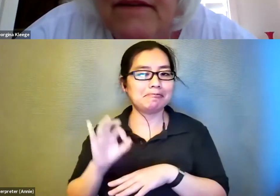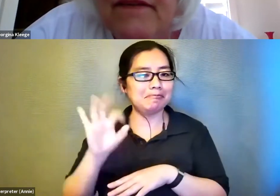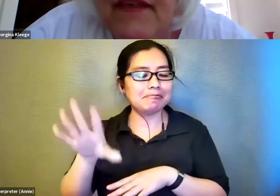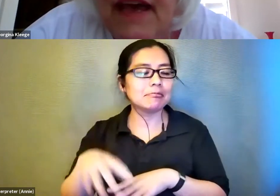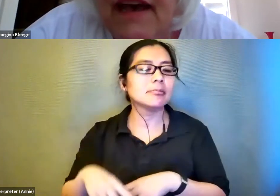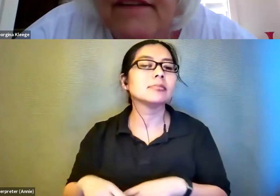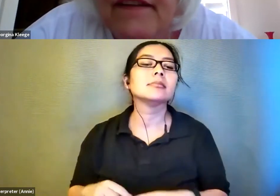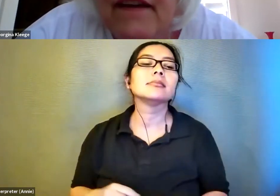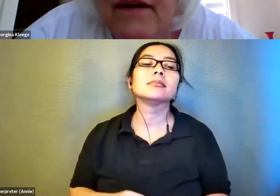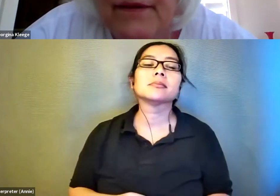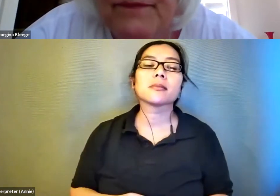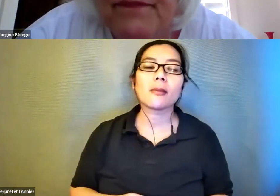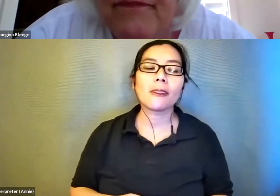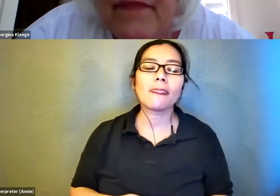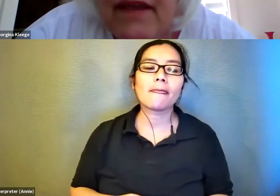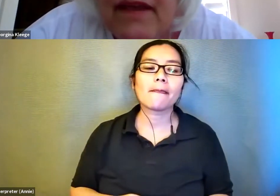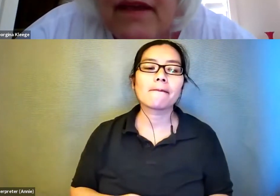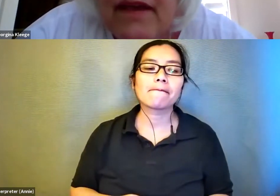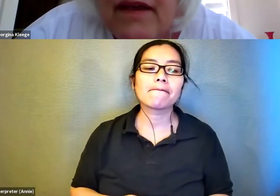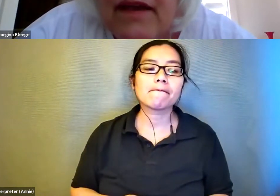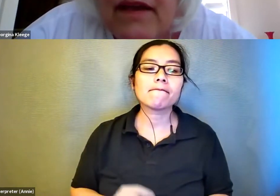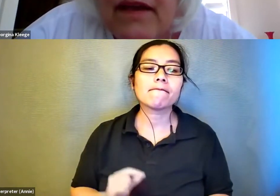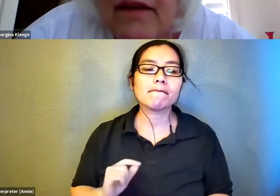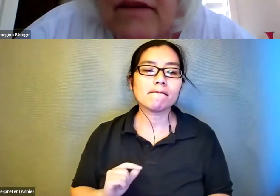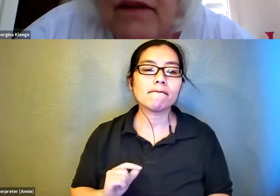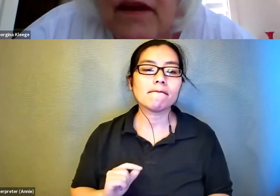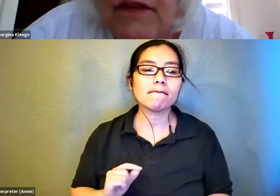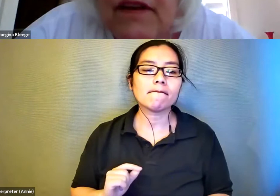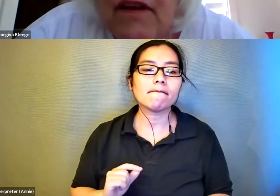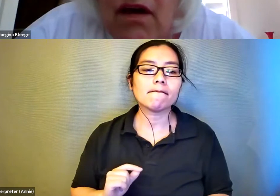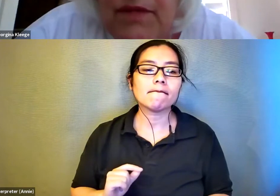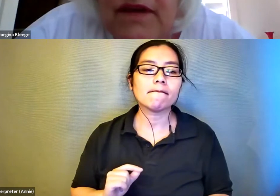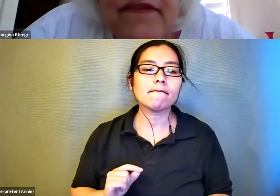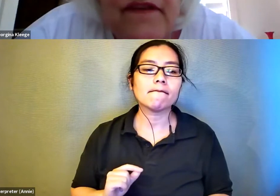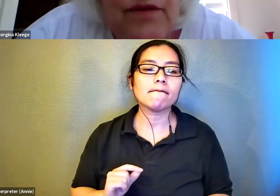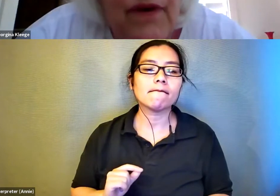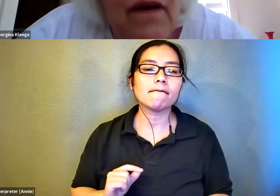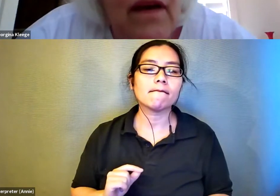Is that , you know, that comics combine